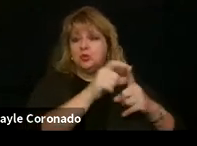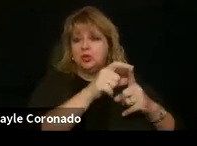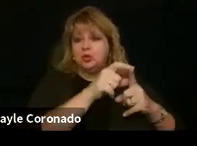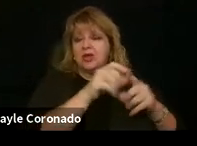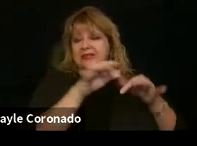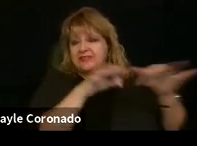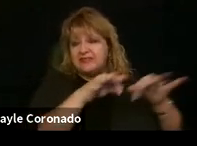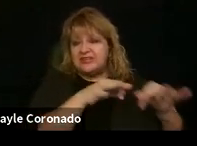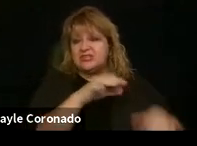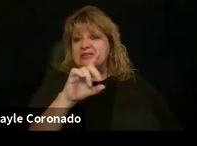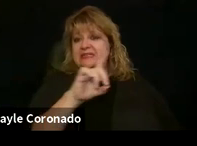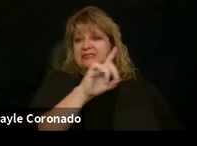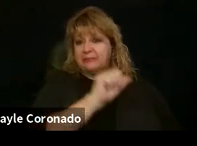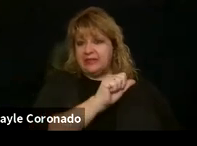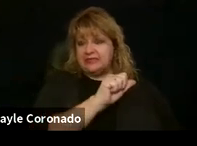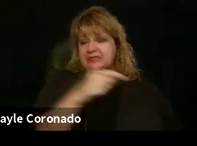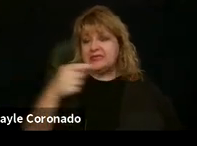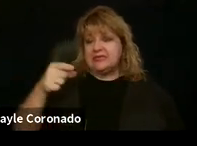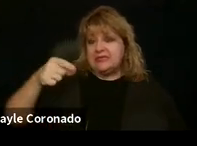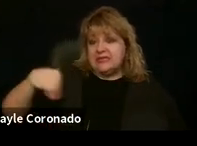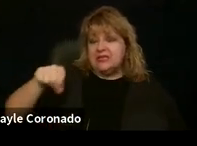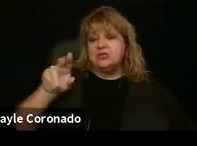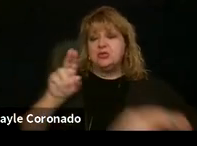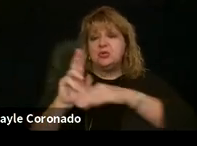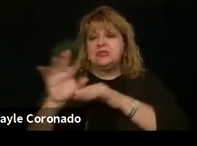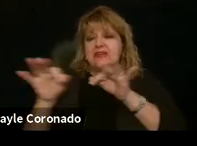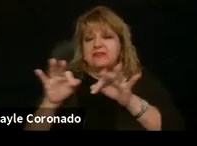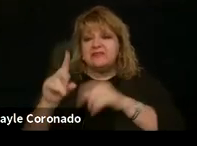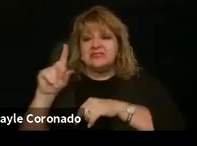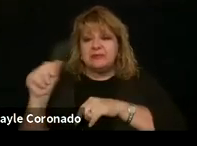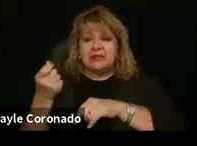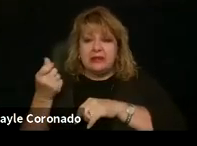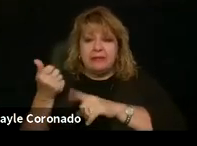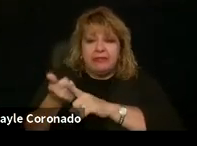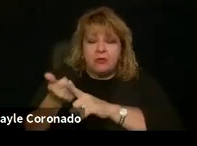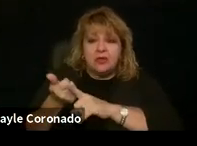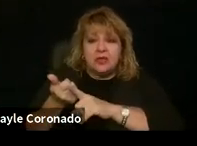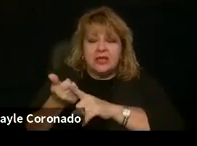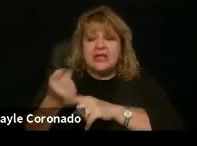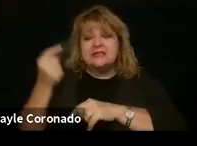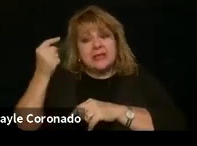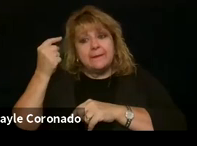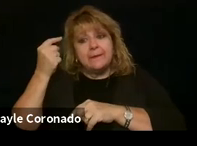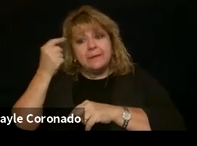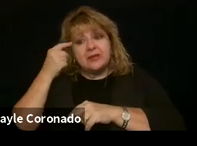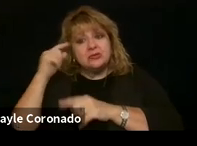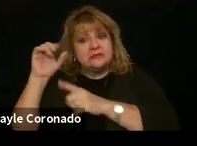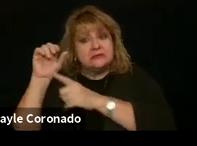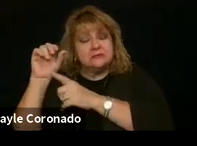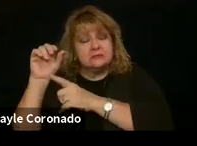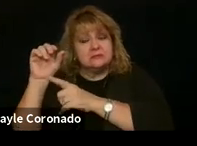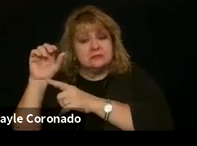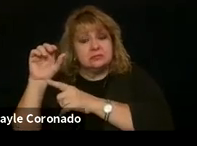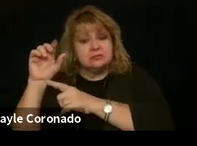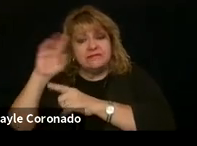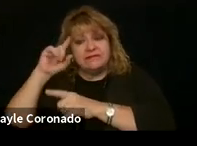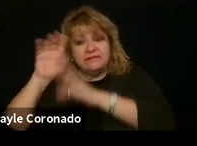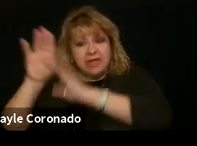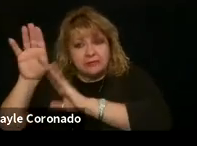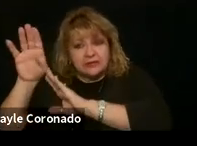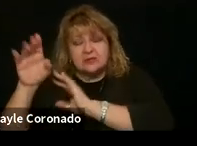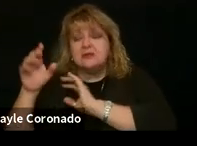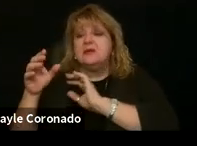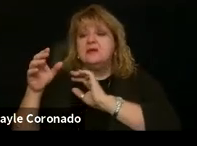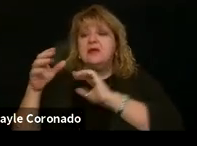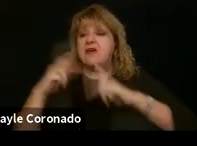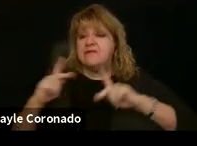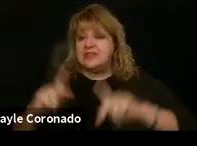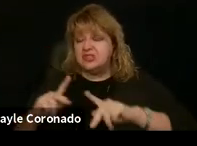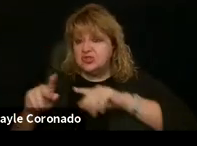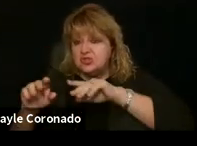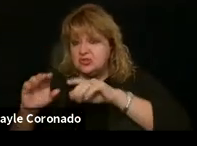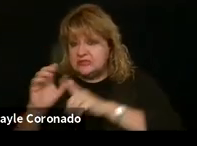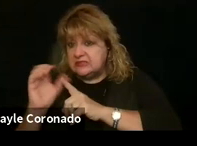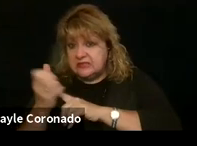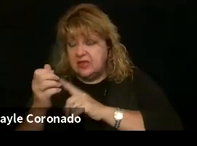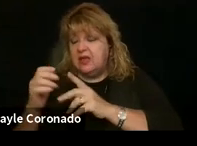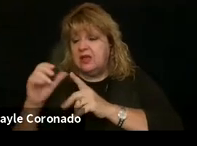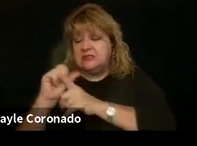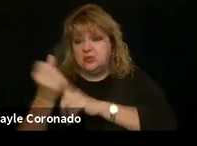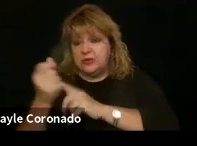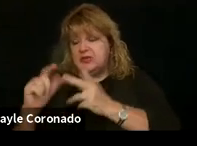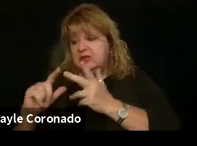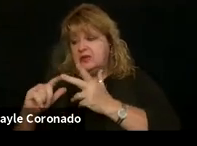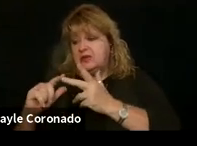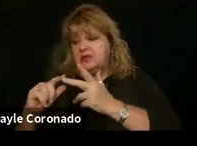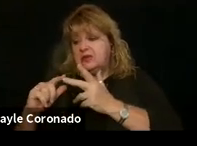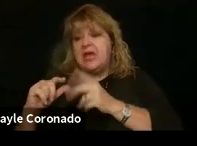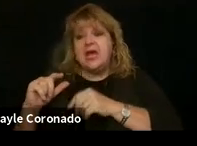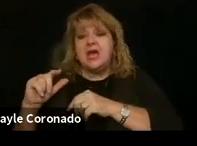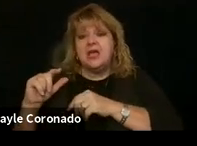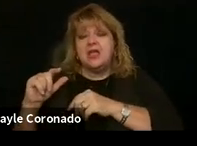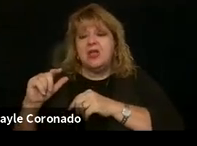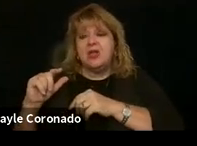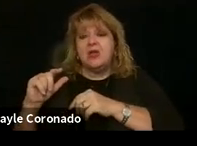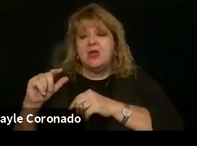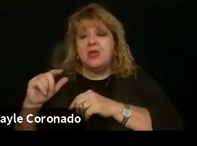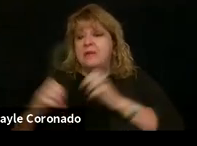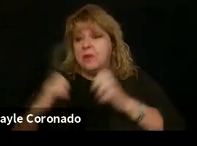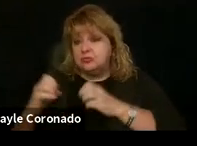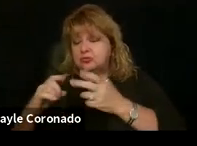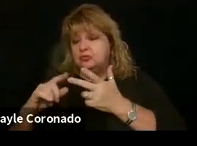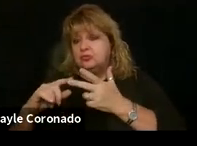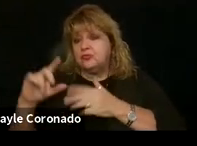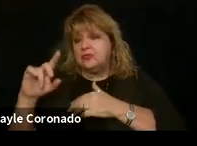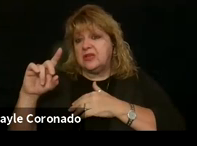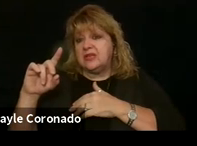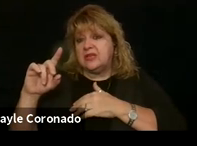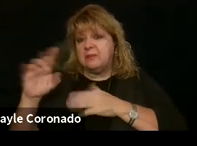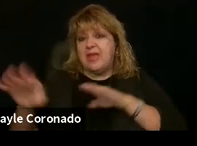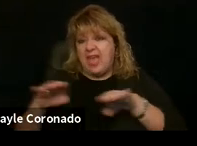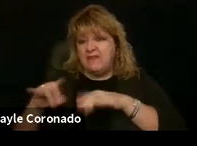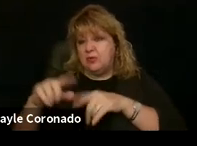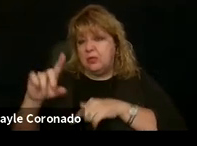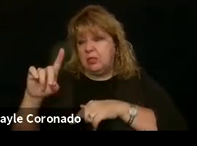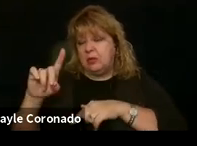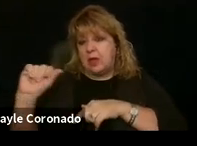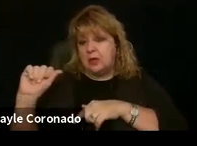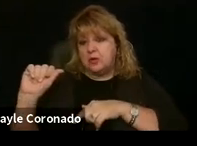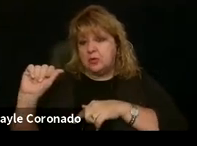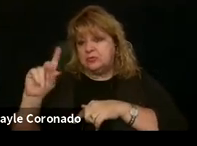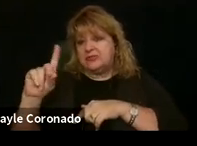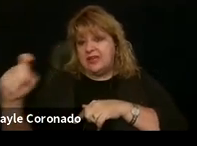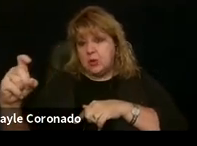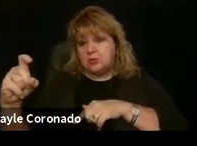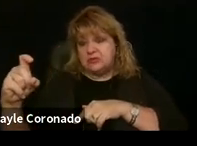The within their own stuff but it's basically a mental or physical condition or behavioral condition or diagnosis that impacts someone's life activities and especially as it relates your work.